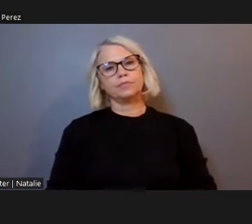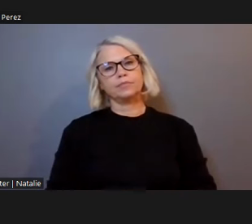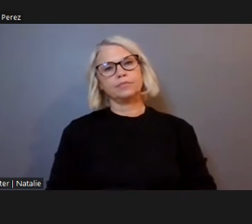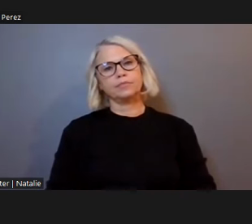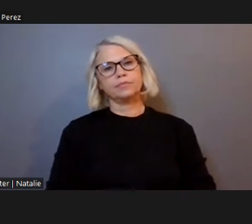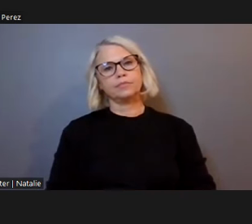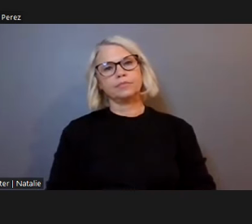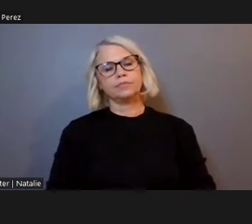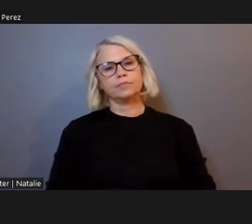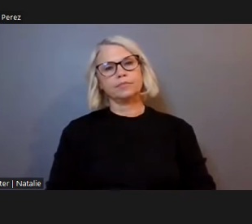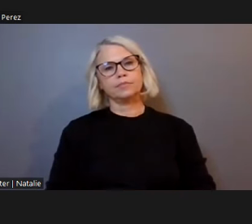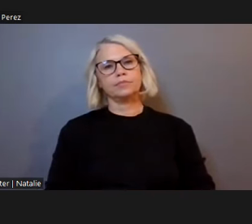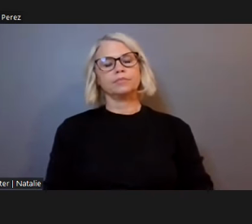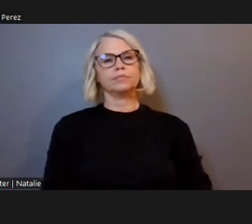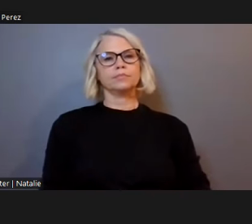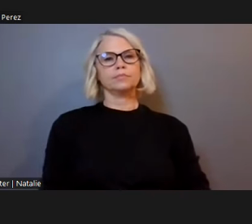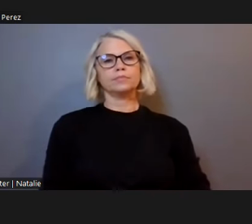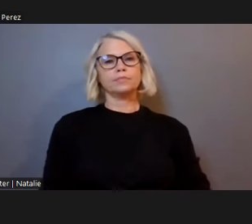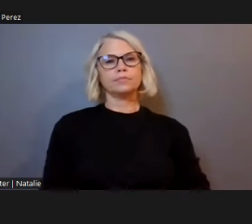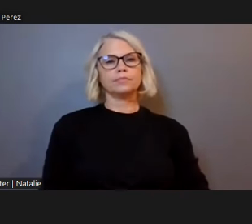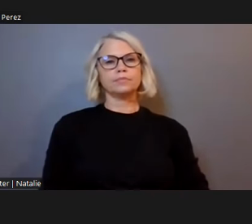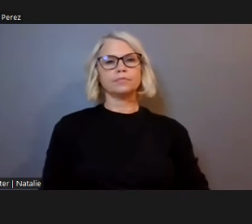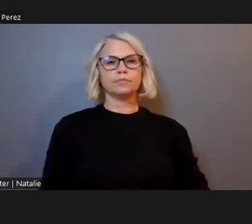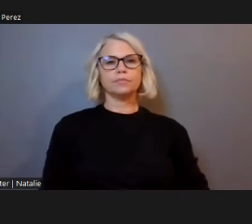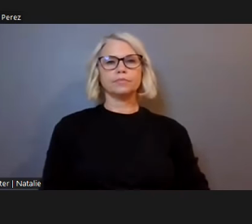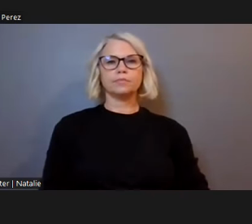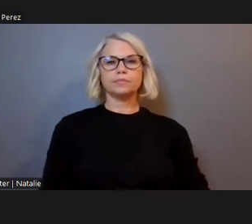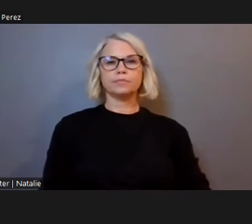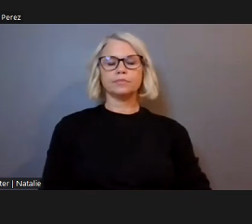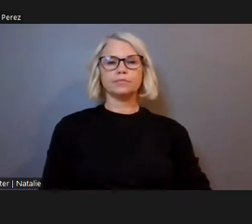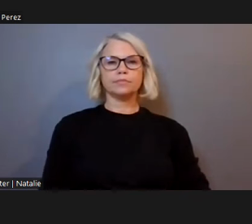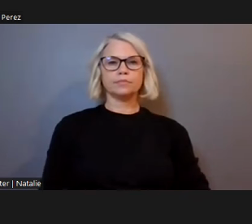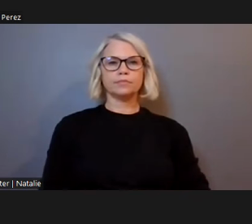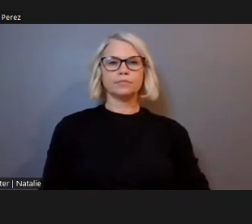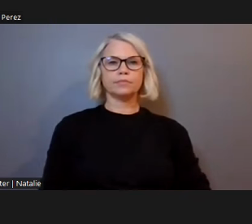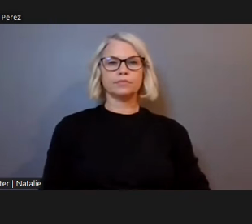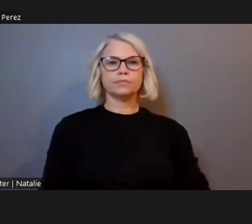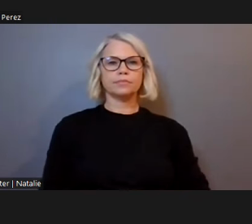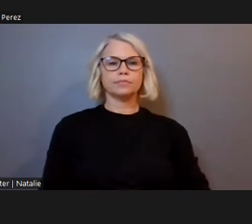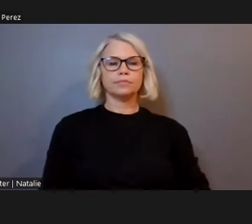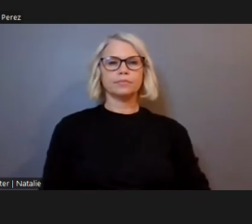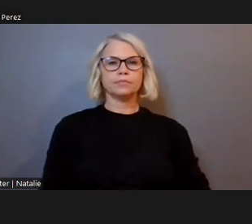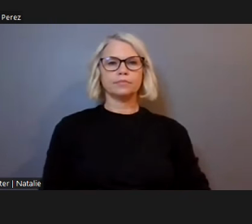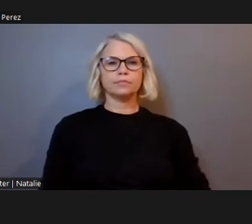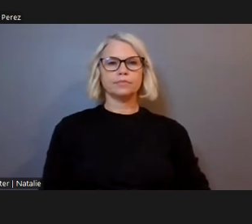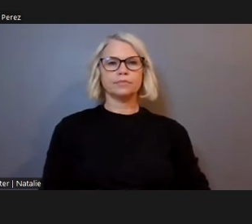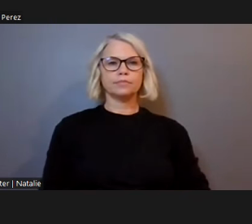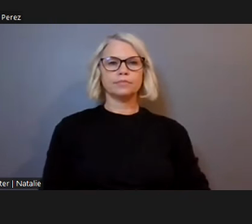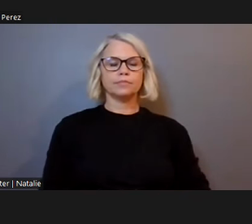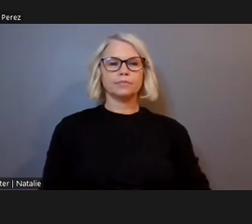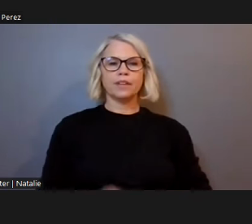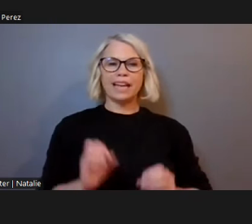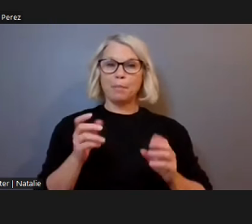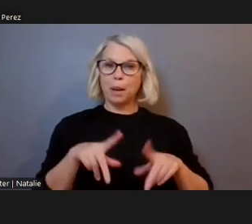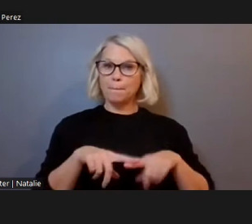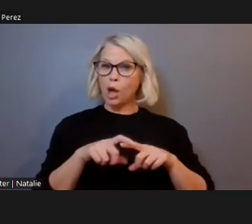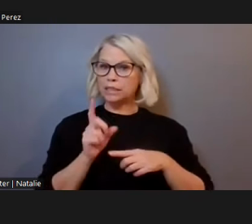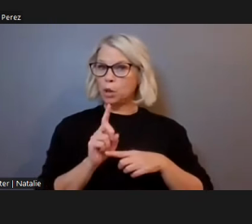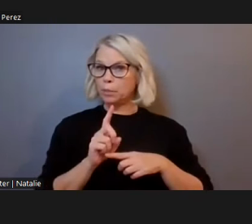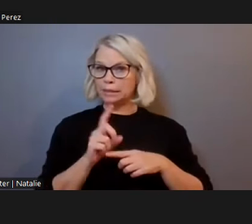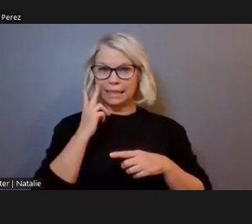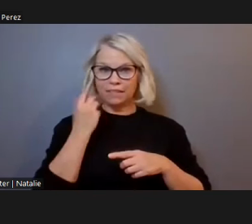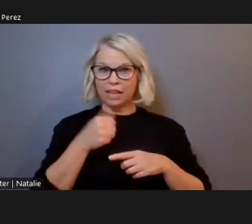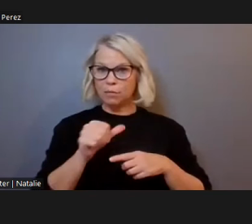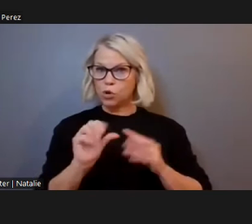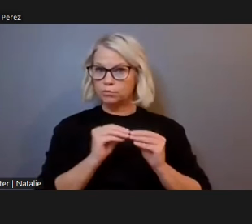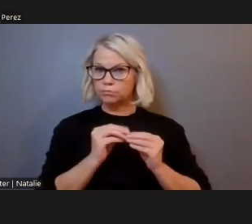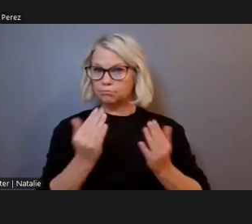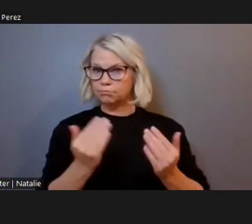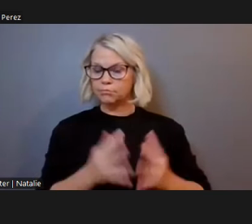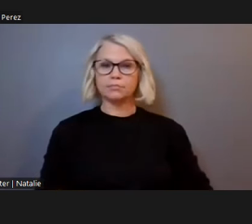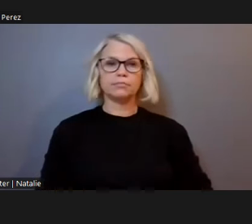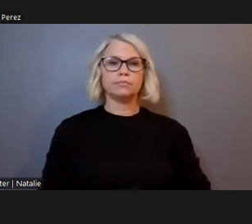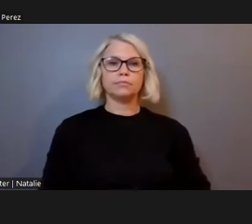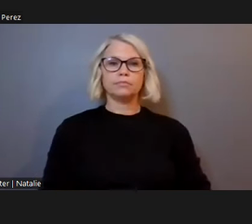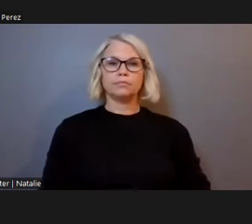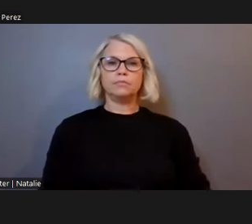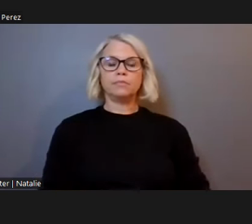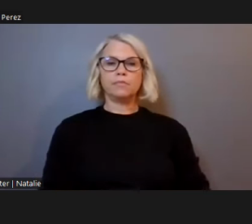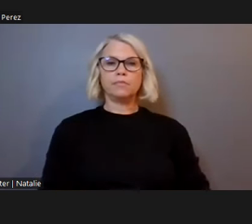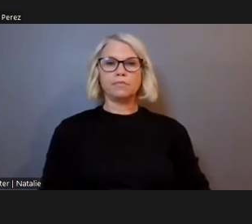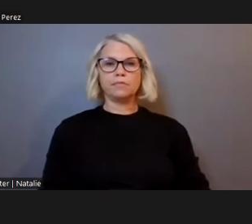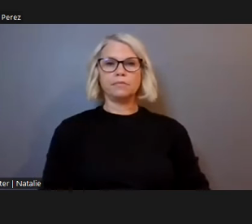I am going to pause a moment for any others.